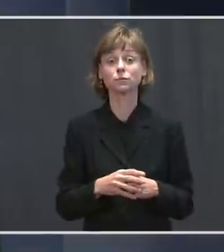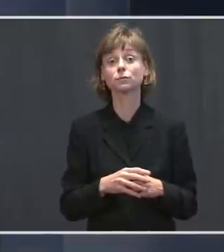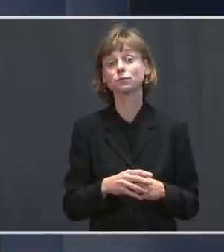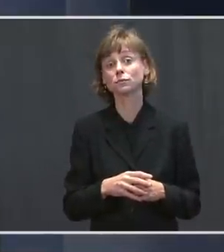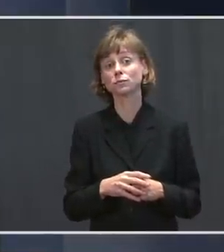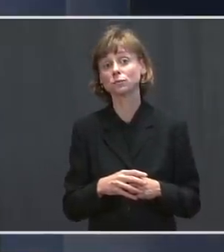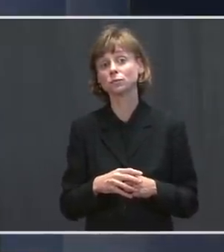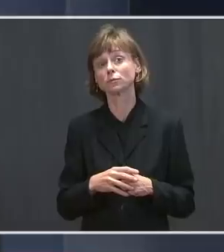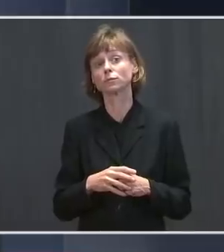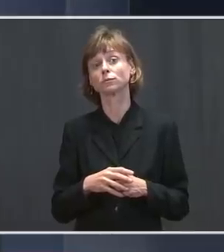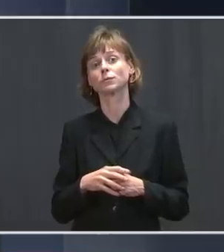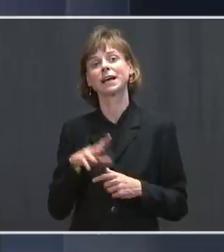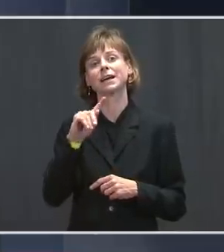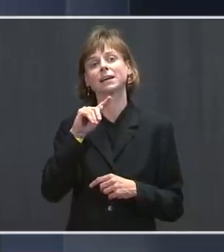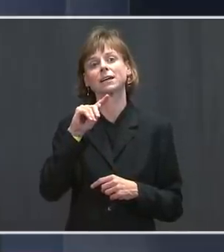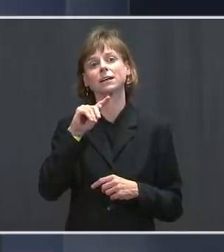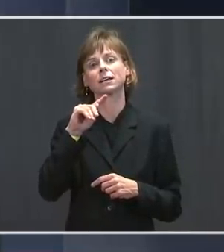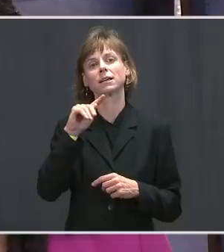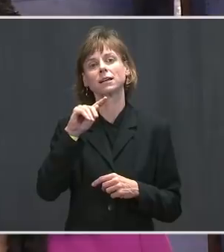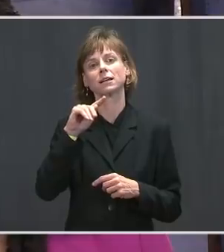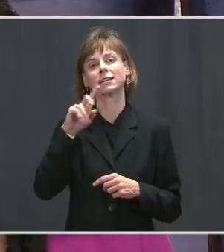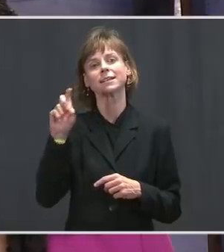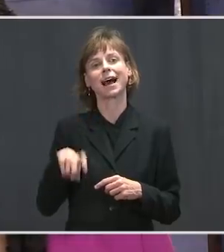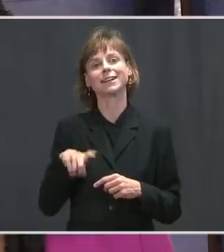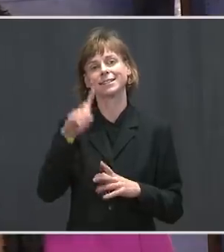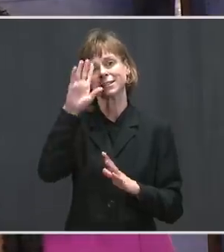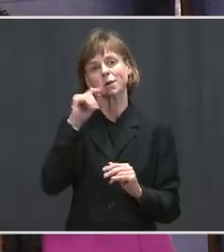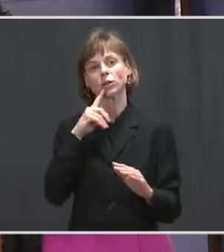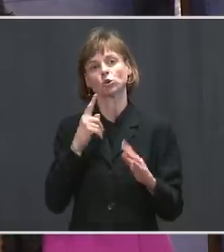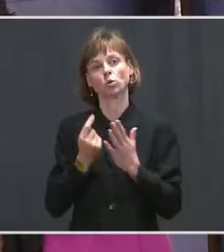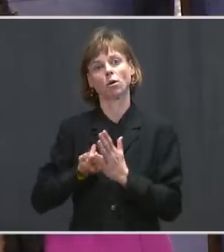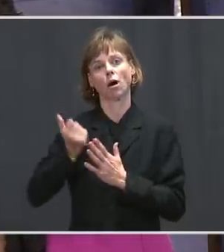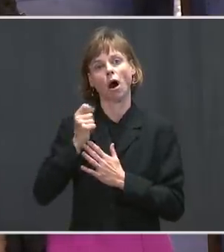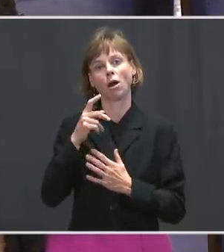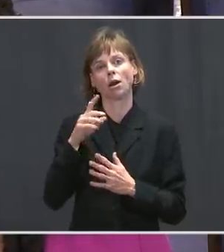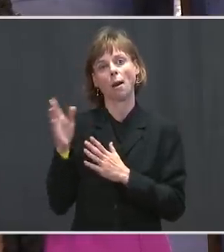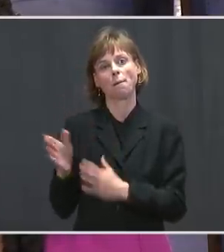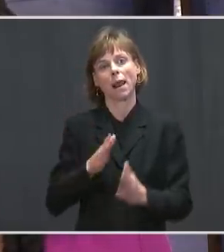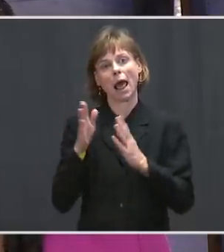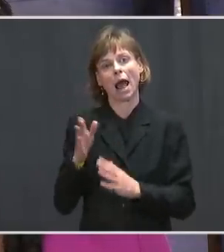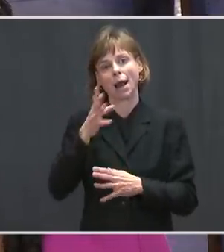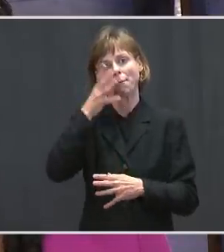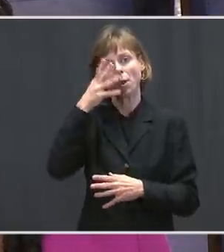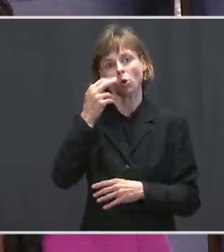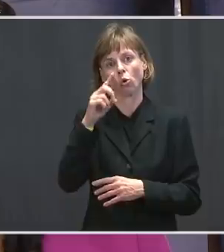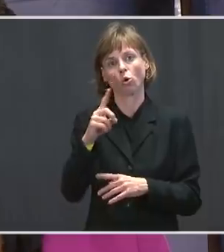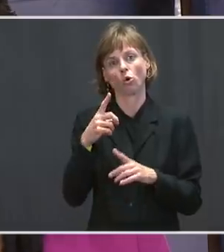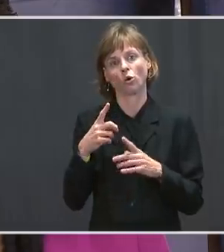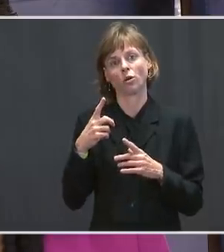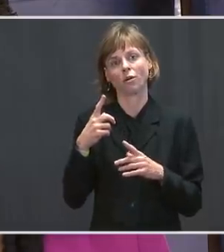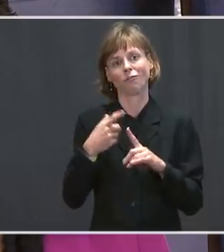Texas is expected to clip Planned Parenthood out of its Medicaid program imminently after a federal appeals court ruled it could do so.